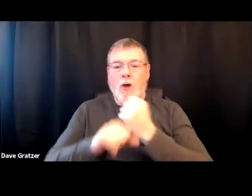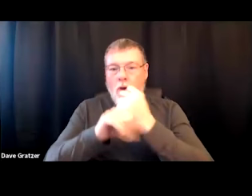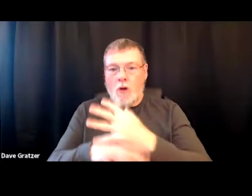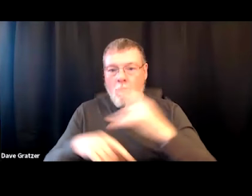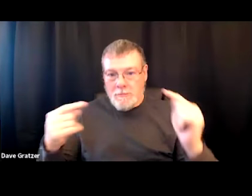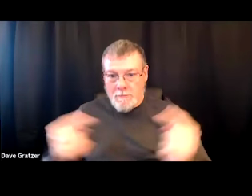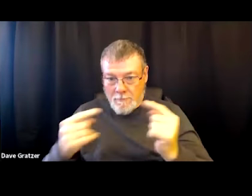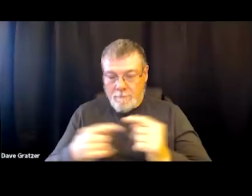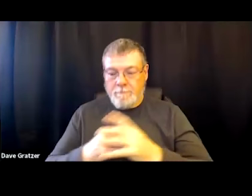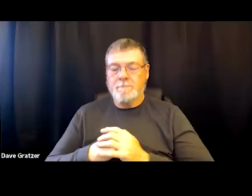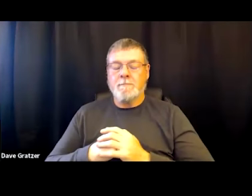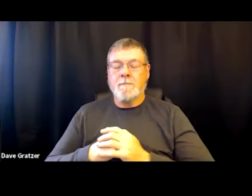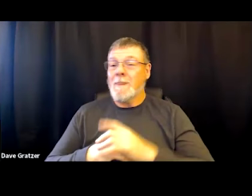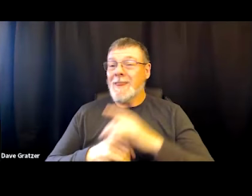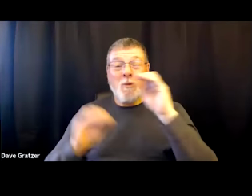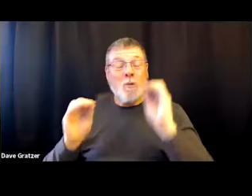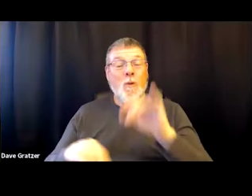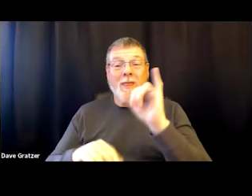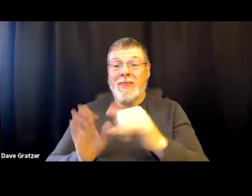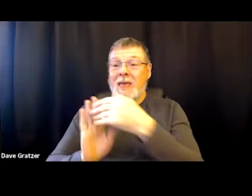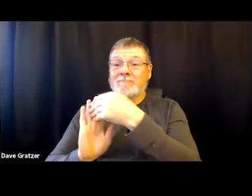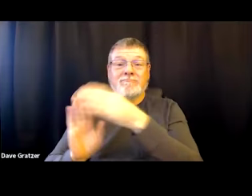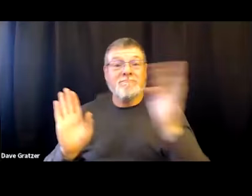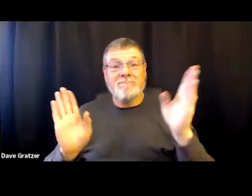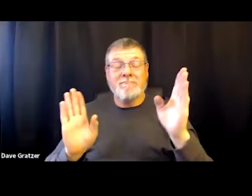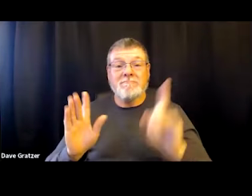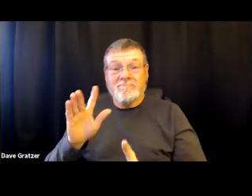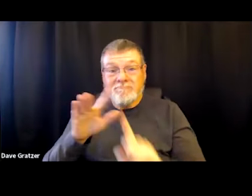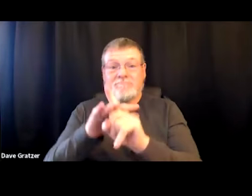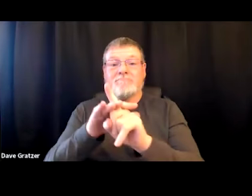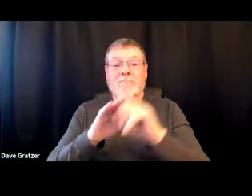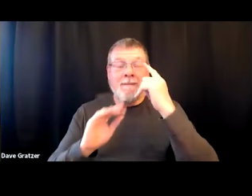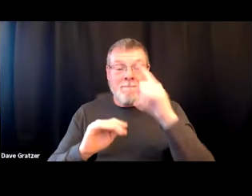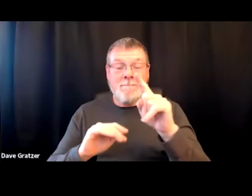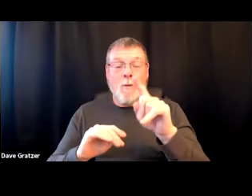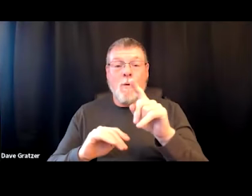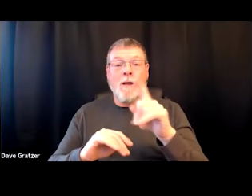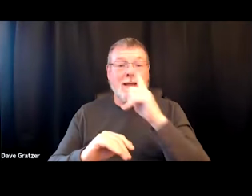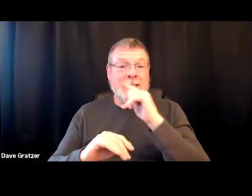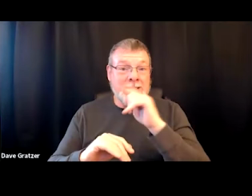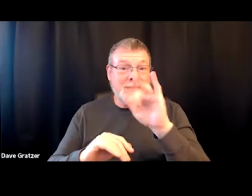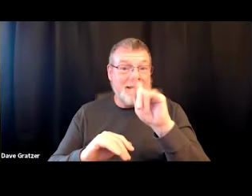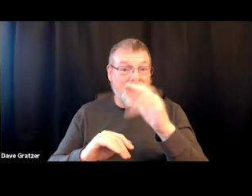There hasn't been this widespread emergence of synthetic opioid use in other countries,